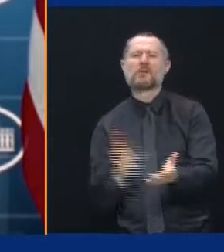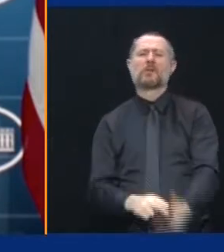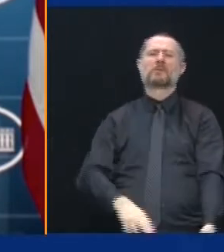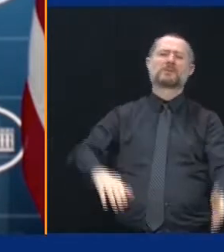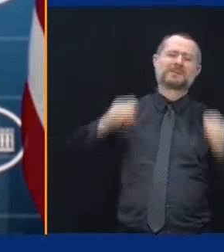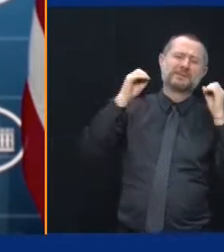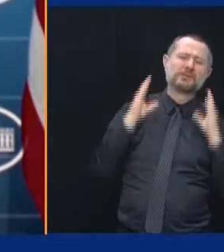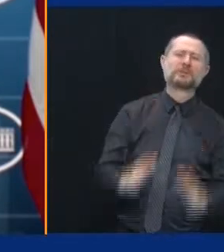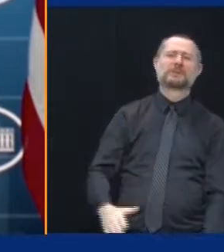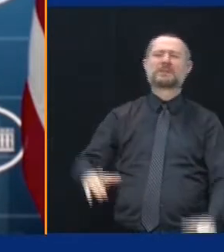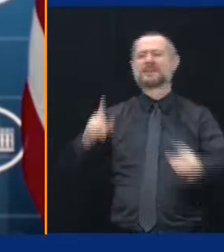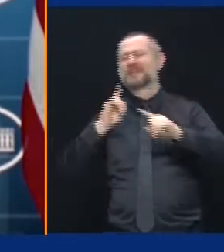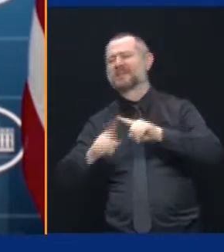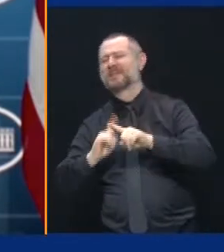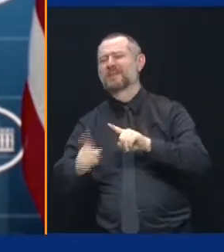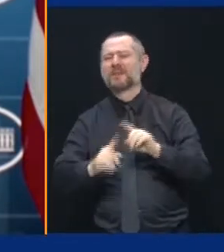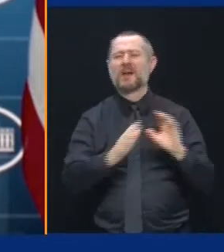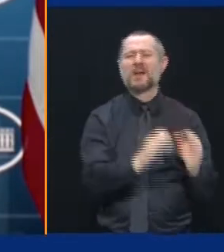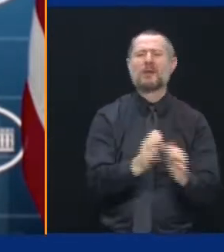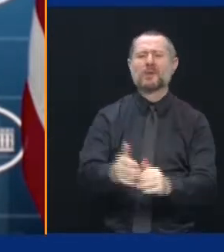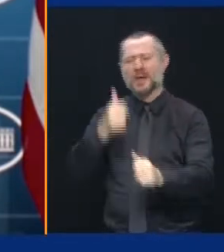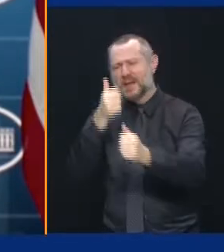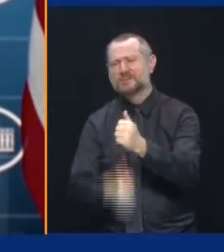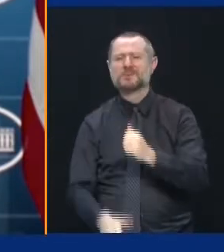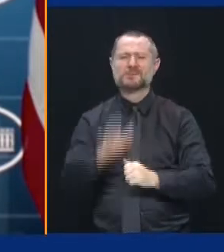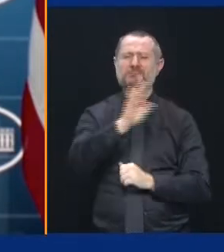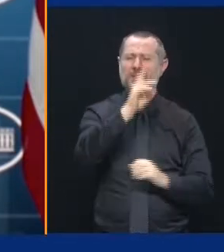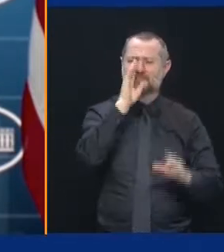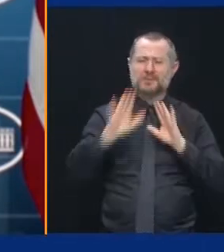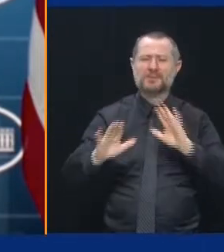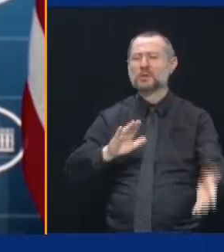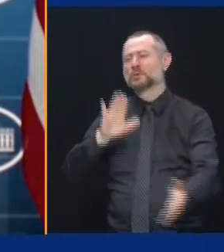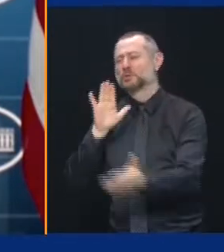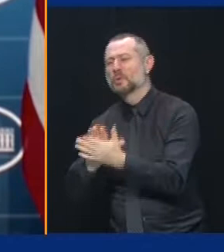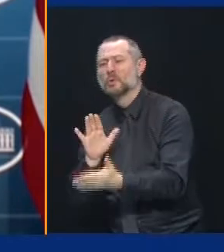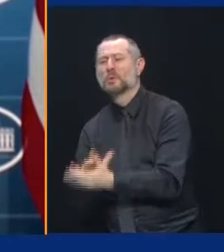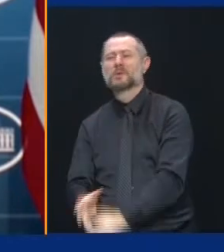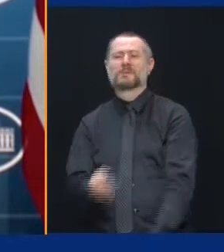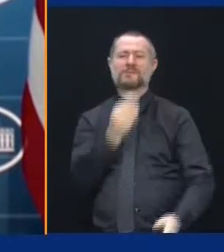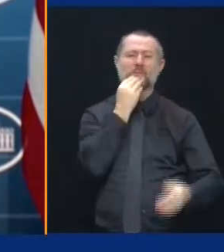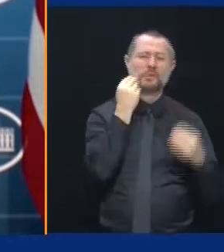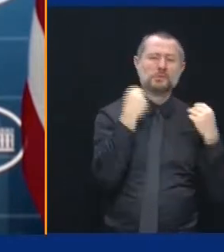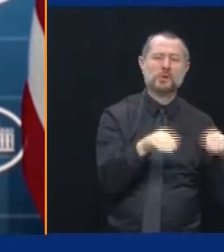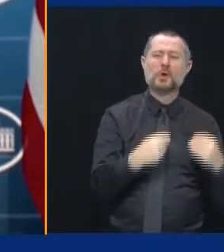GROUND. THE DOCTORS AND NURSES, THE TEACHERS, THE TEAMS ACROSS OUR